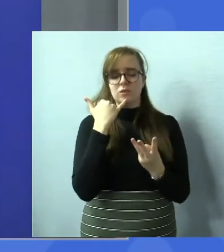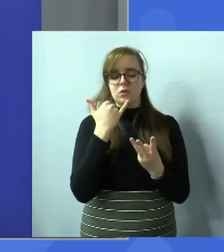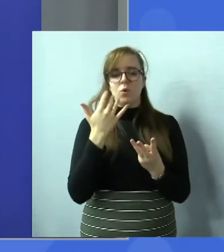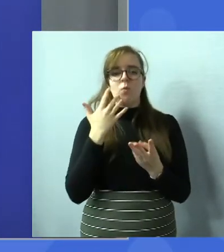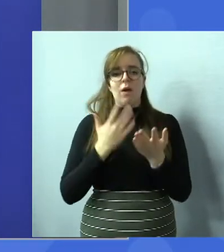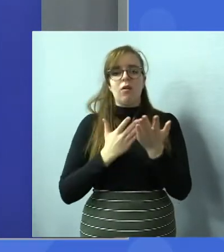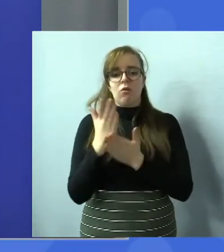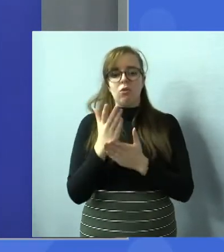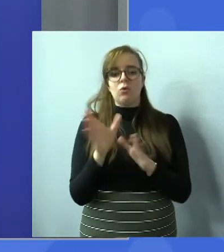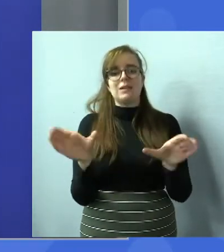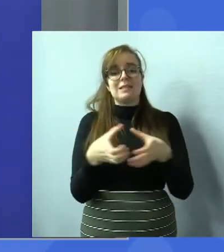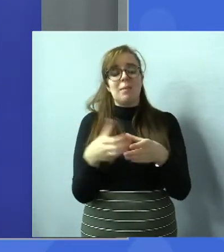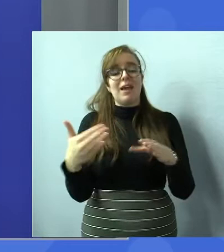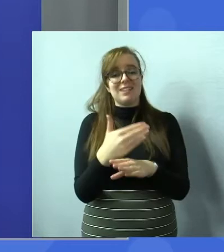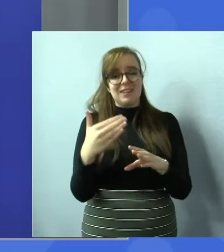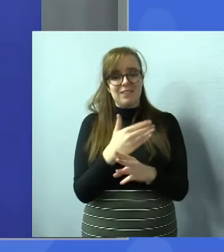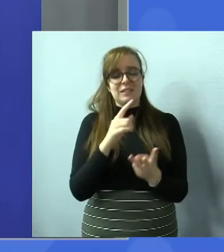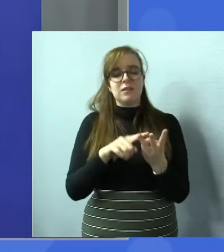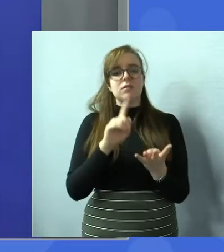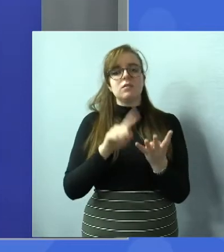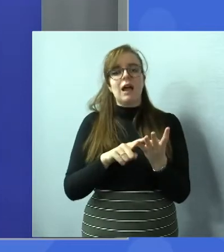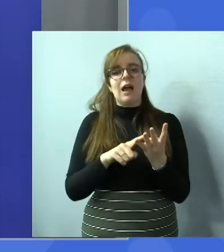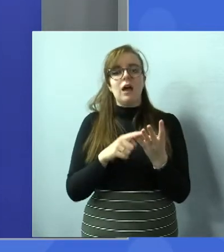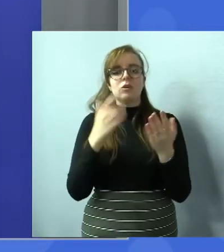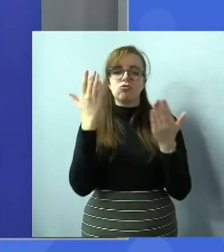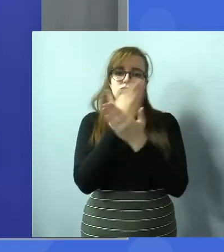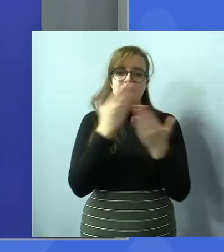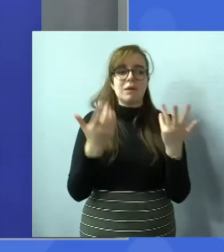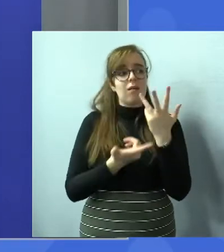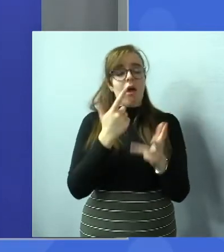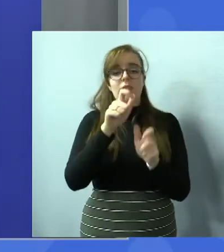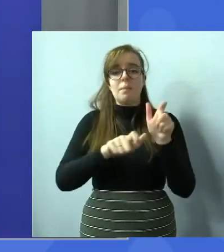activities and being considerate and respectful to other members throughout